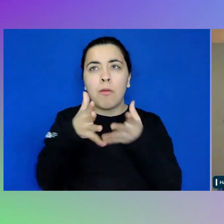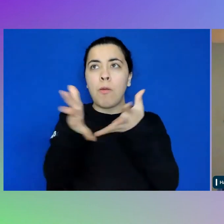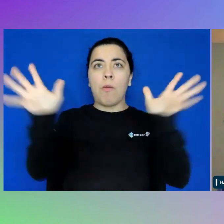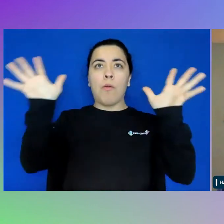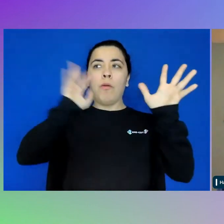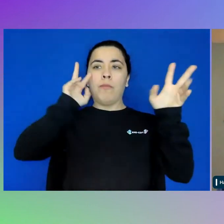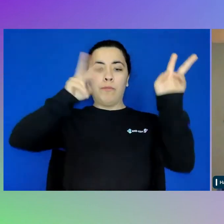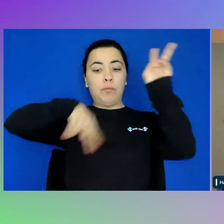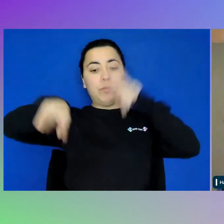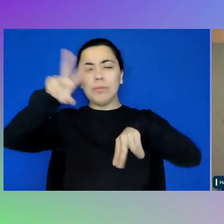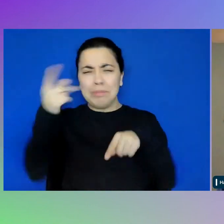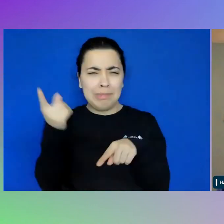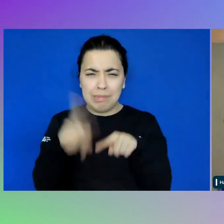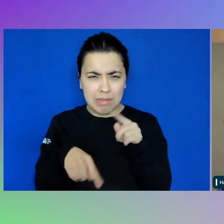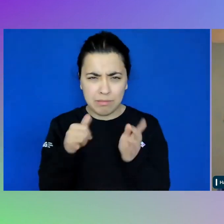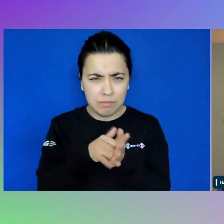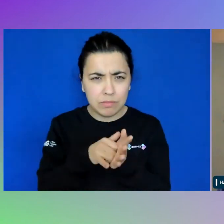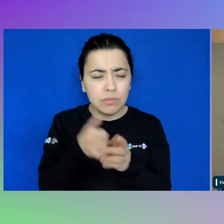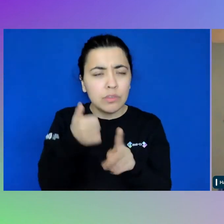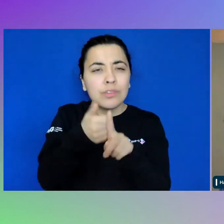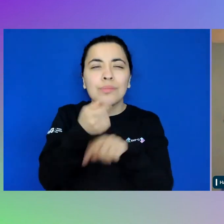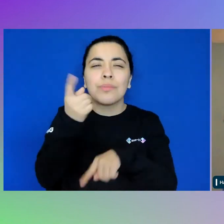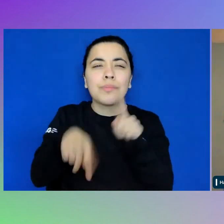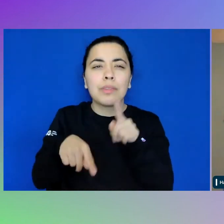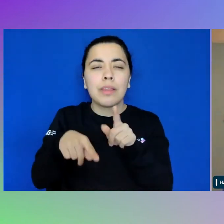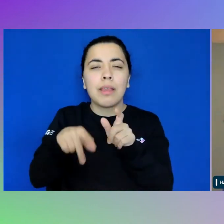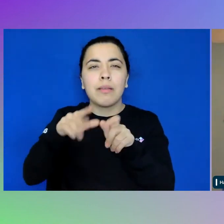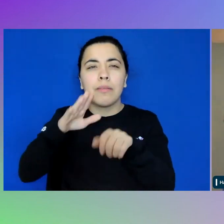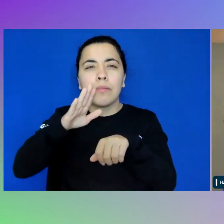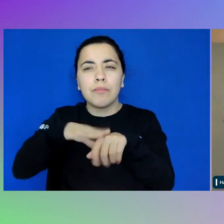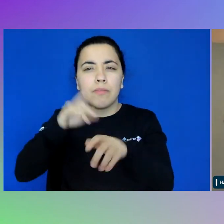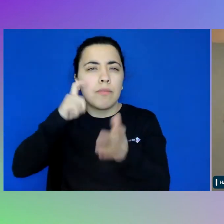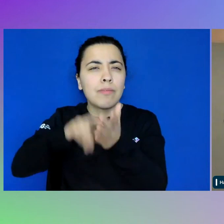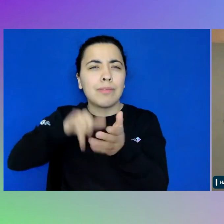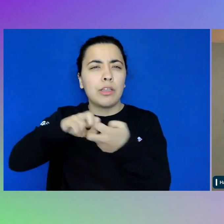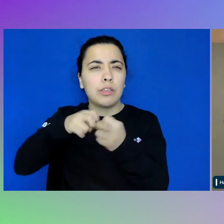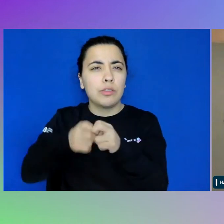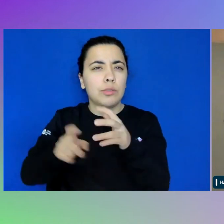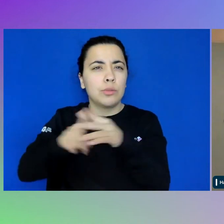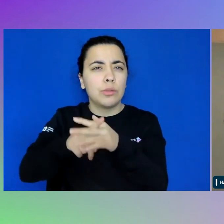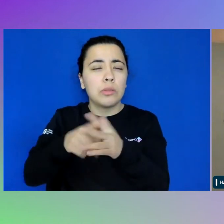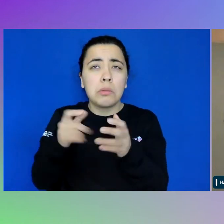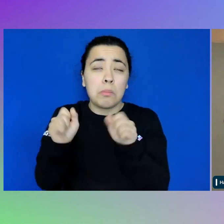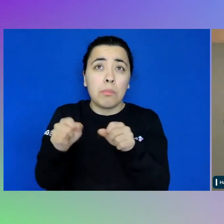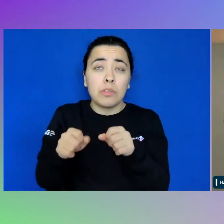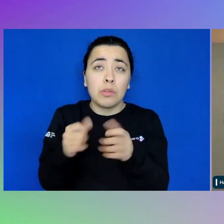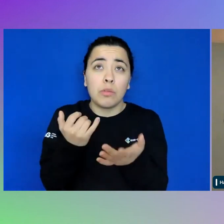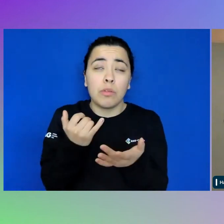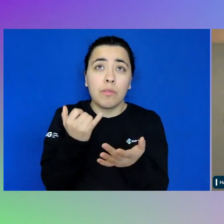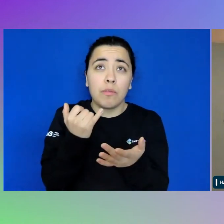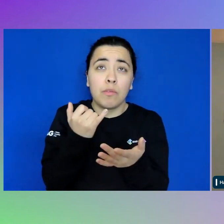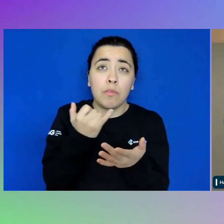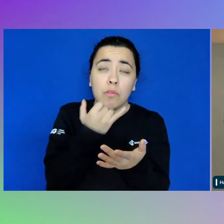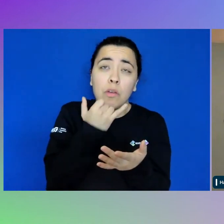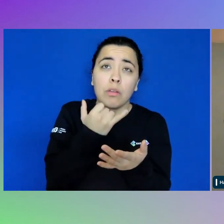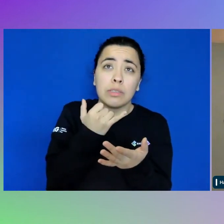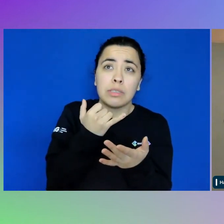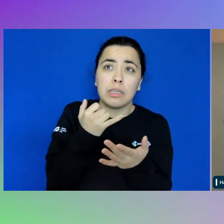would not be able to flag those kinds of issues like it would it would potentially falsely flag those, uh, as issues if you did